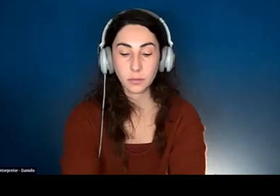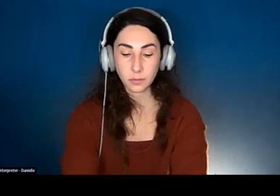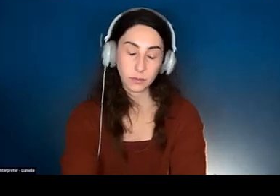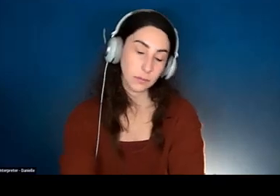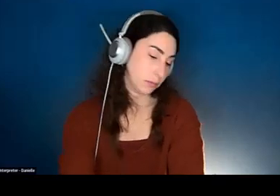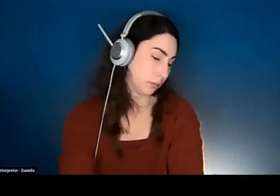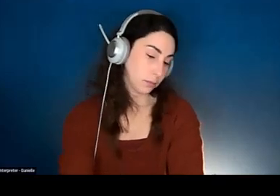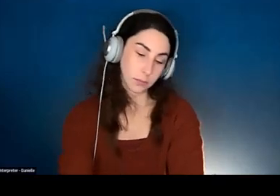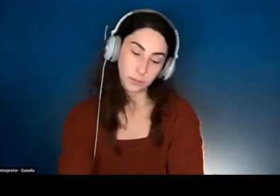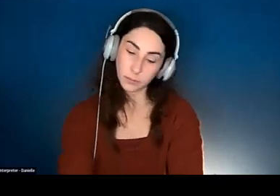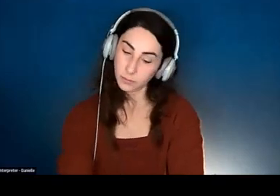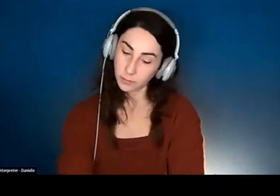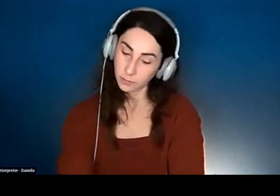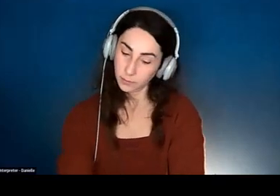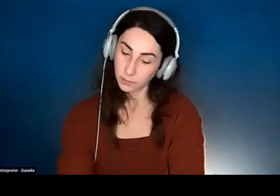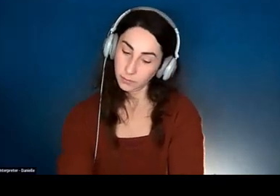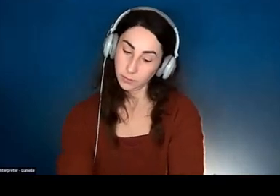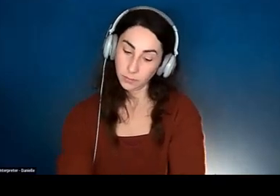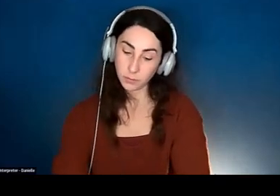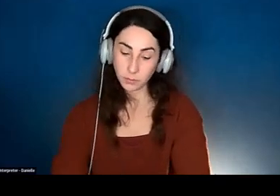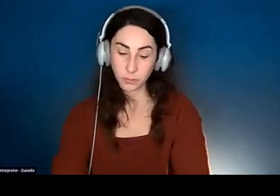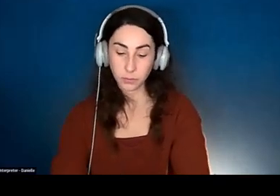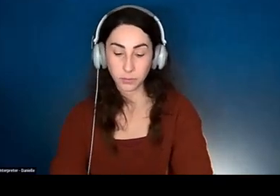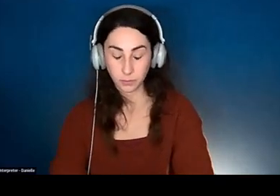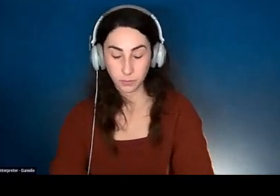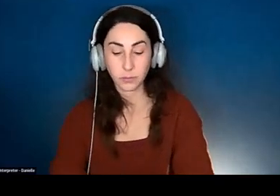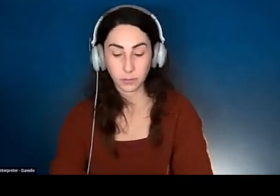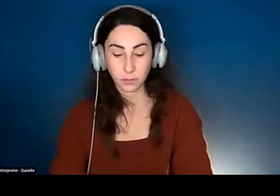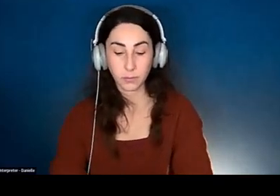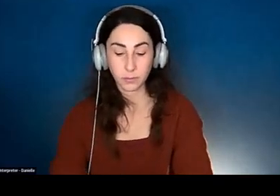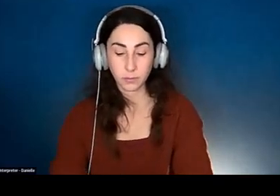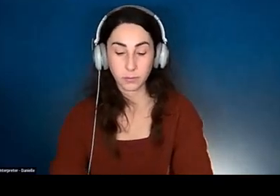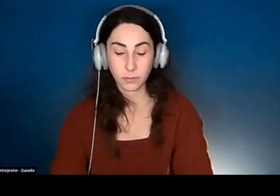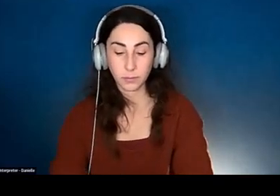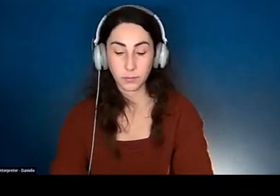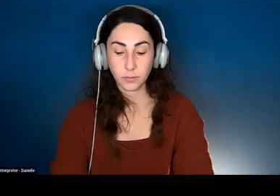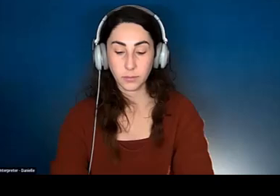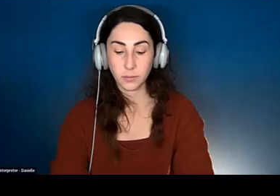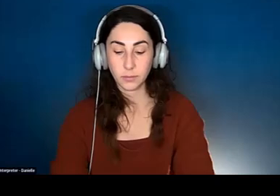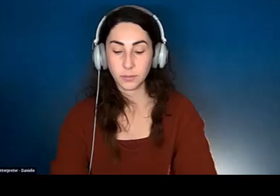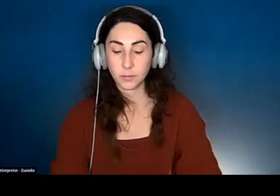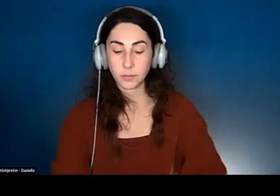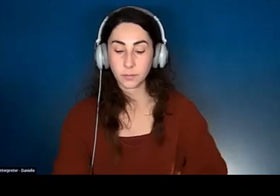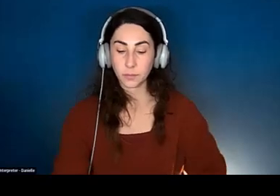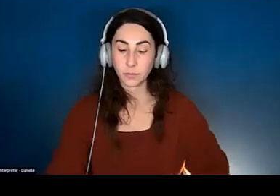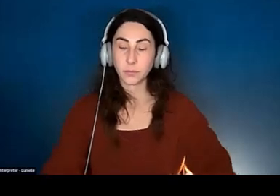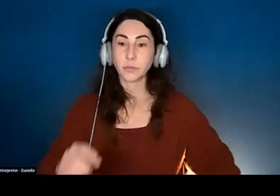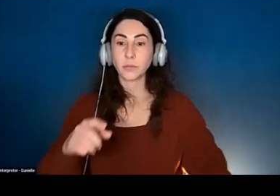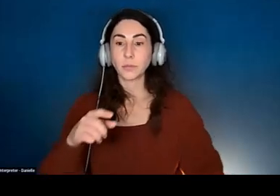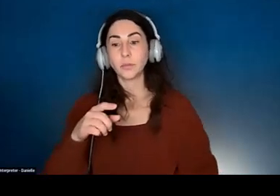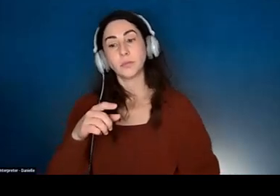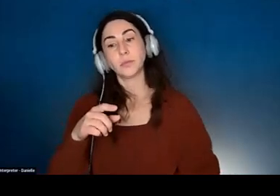So this is Syd. I think in light of our timing, there is one question in the chat, which I think